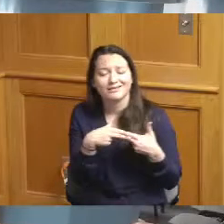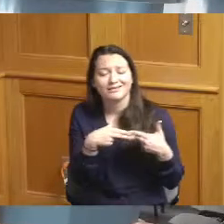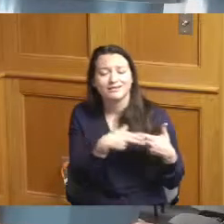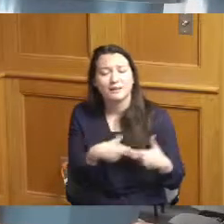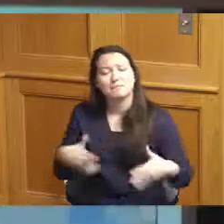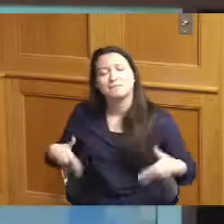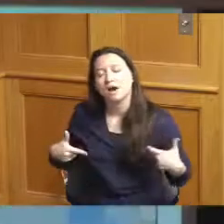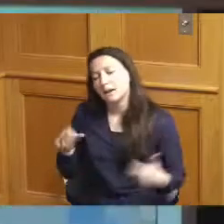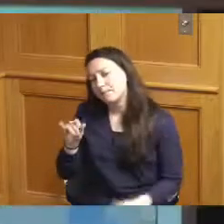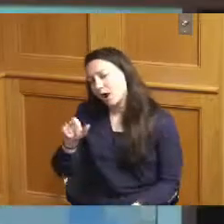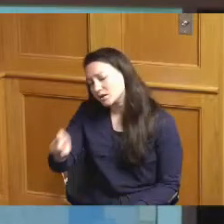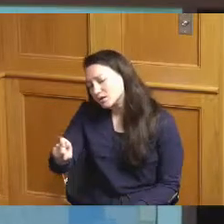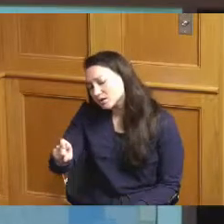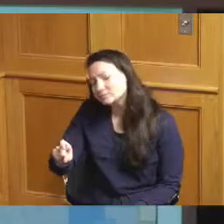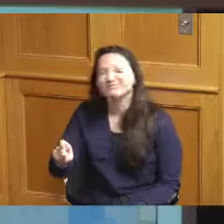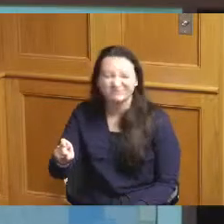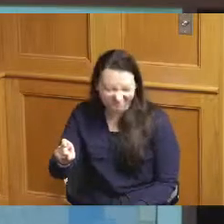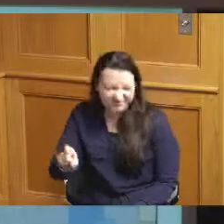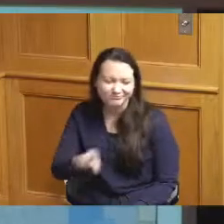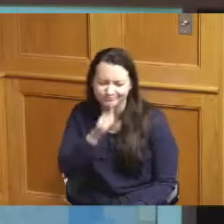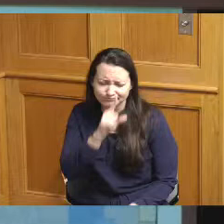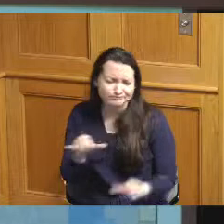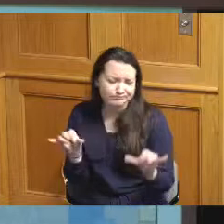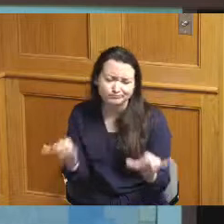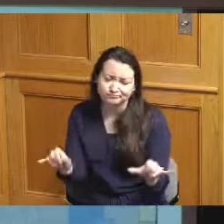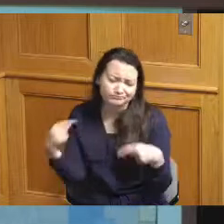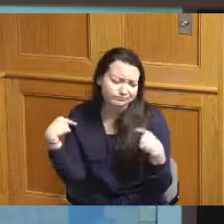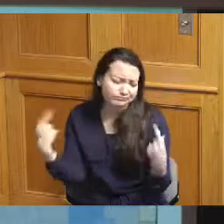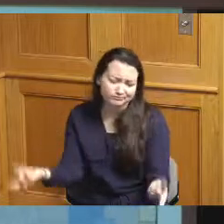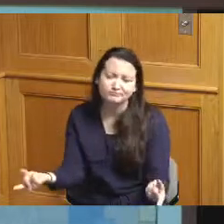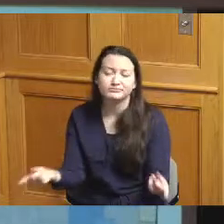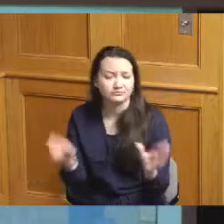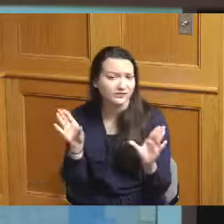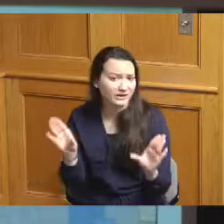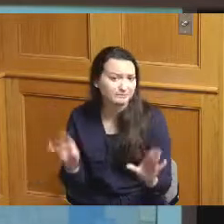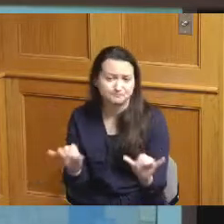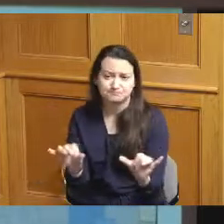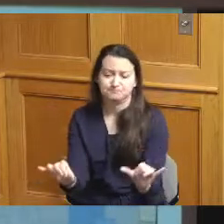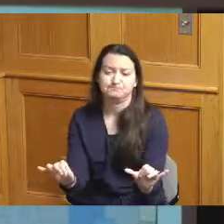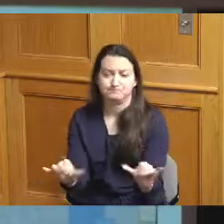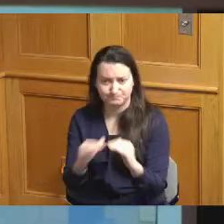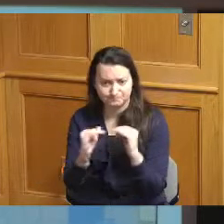monkey pox once again really no change since we last met which is fantastic news I think a